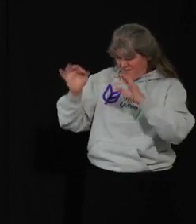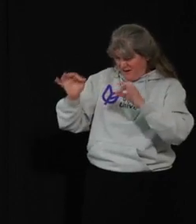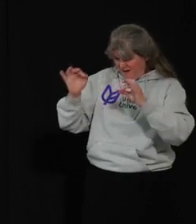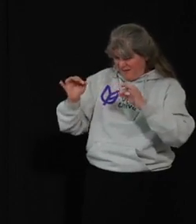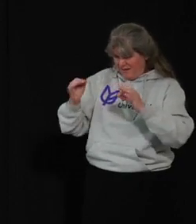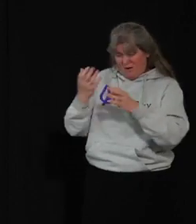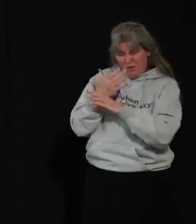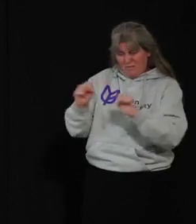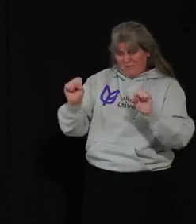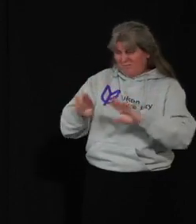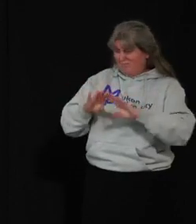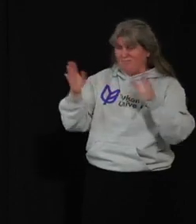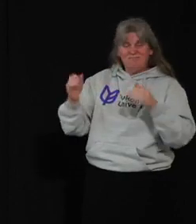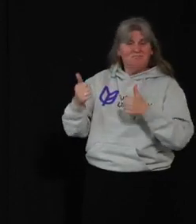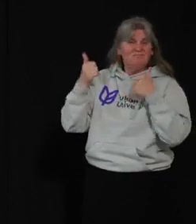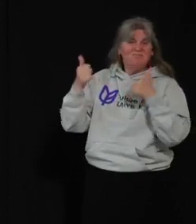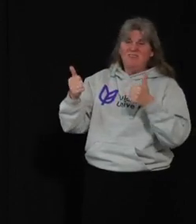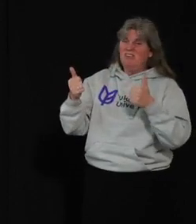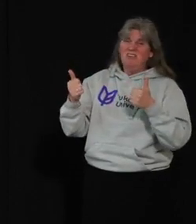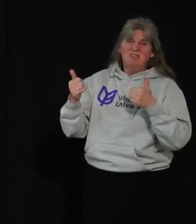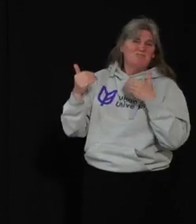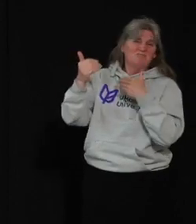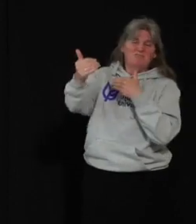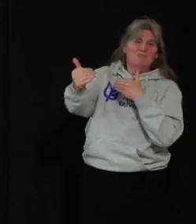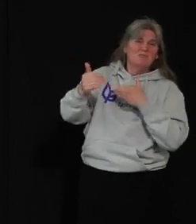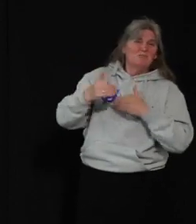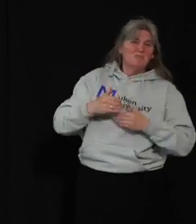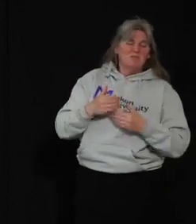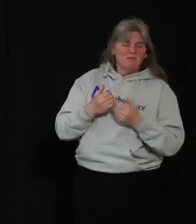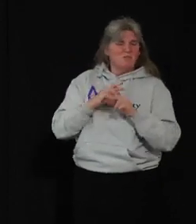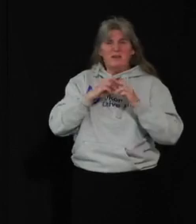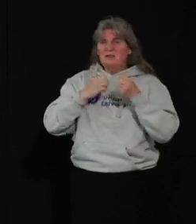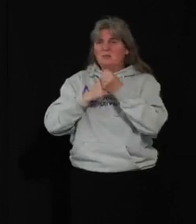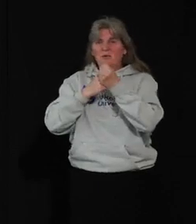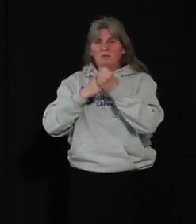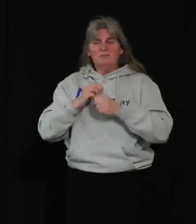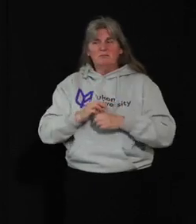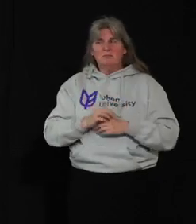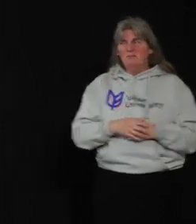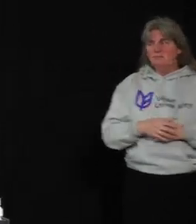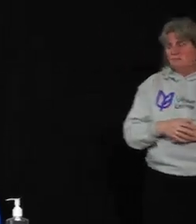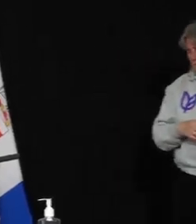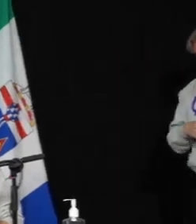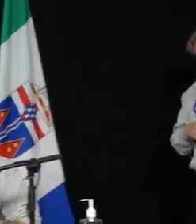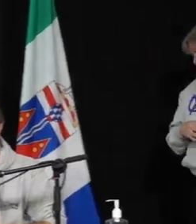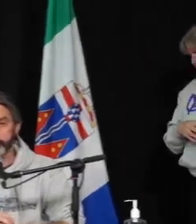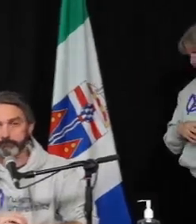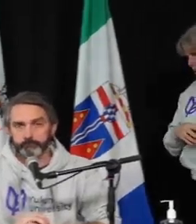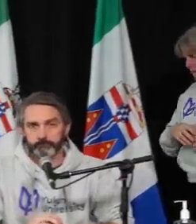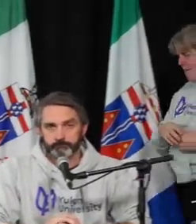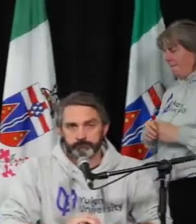in place to open up safely.